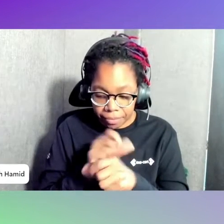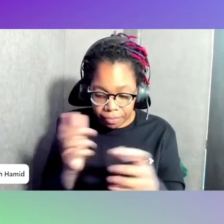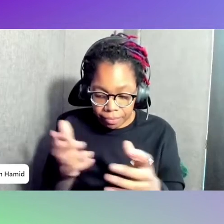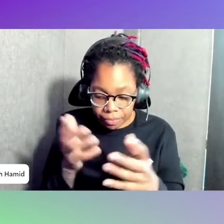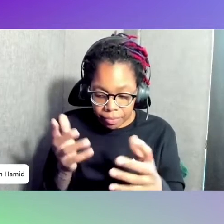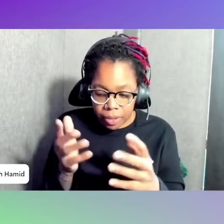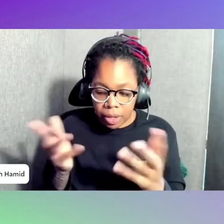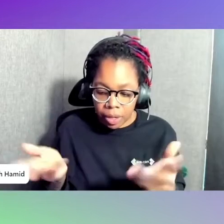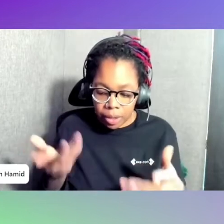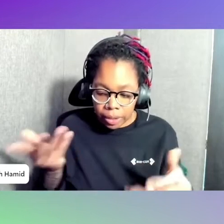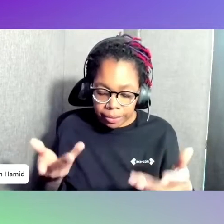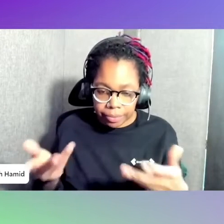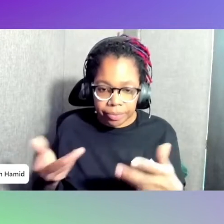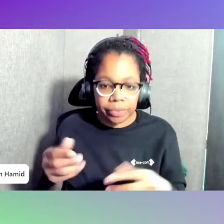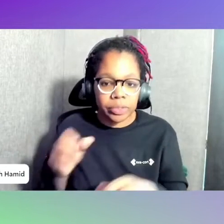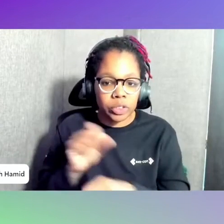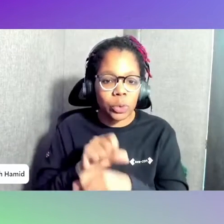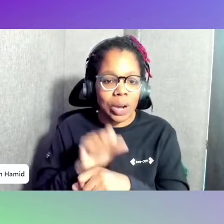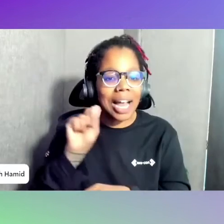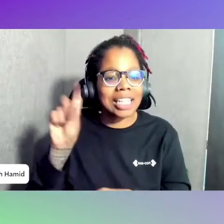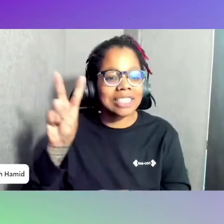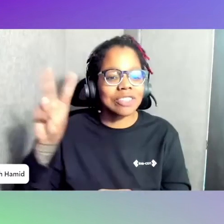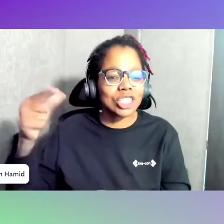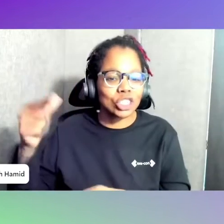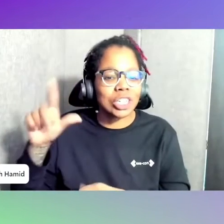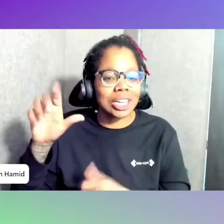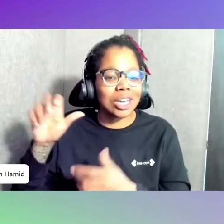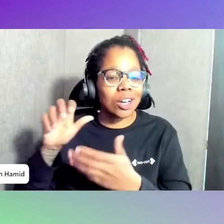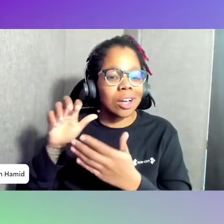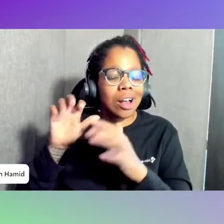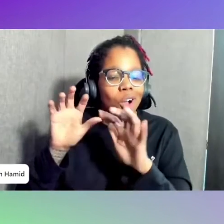developer and I will be working